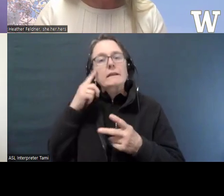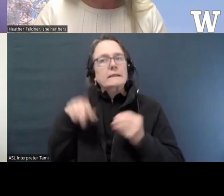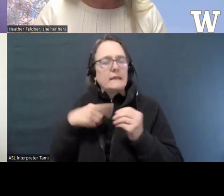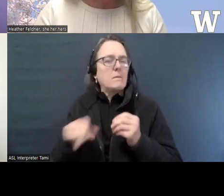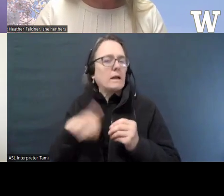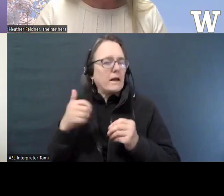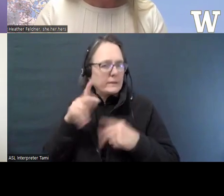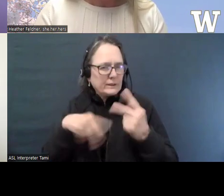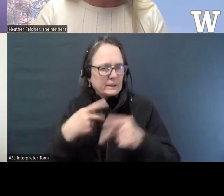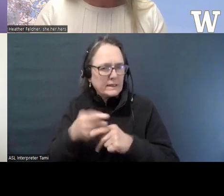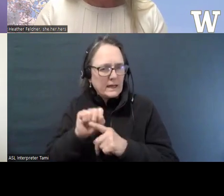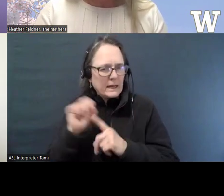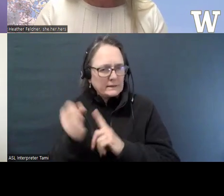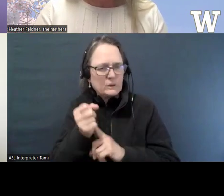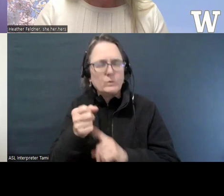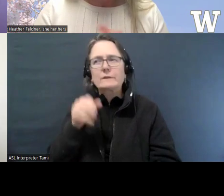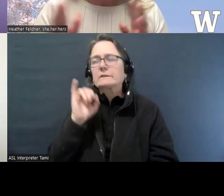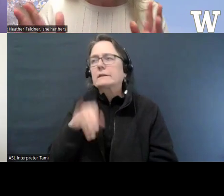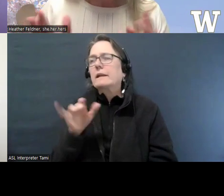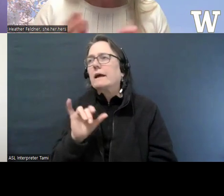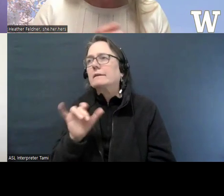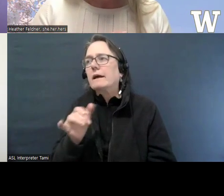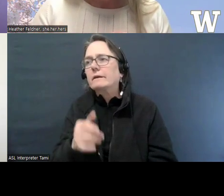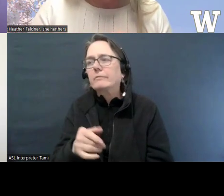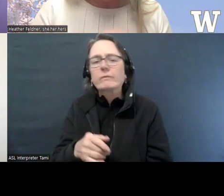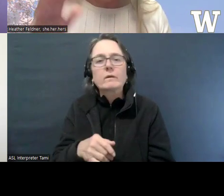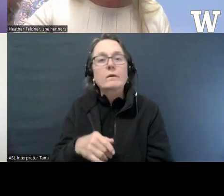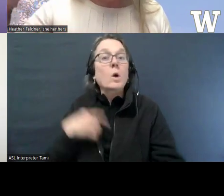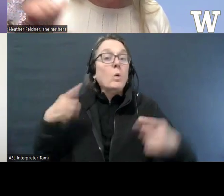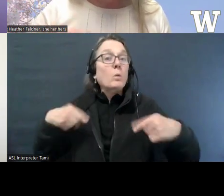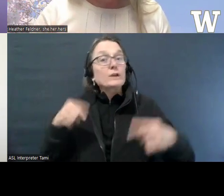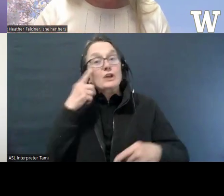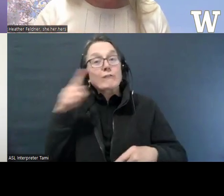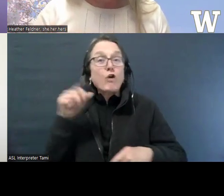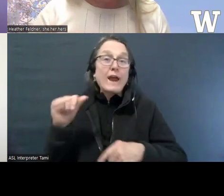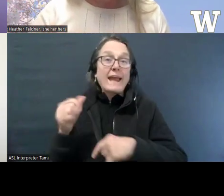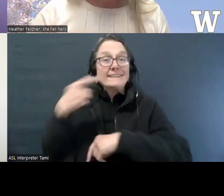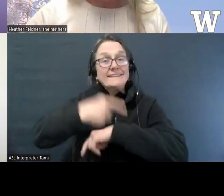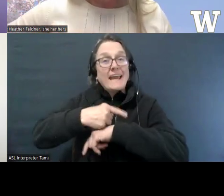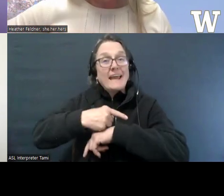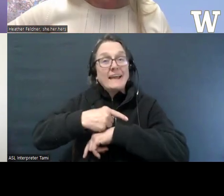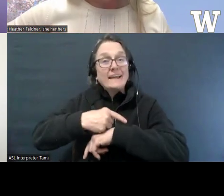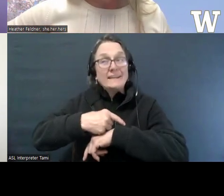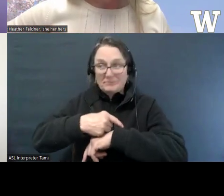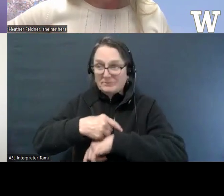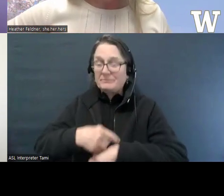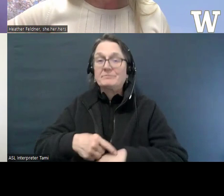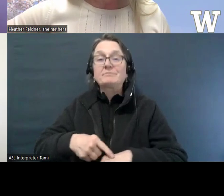where it's like along the lines of wheelchair for a day, go out into the community in your hospital grade wheelchair